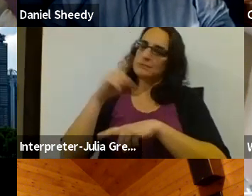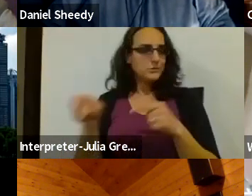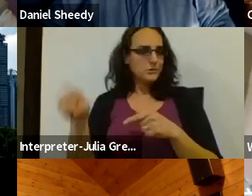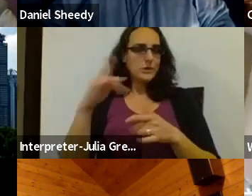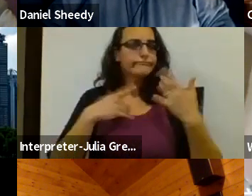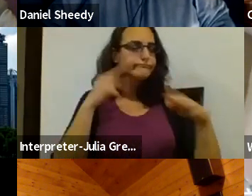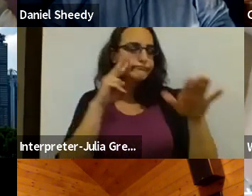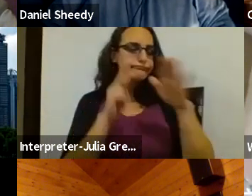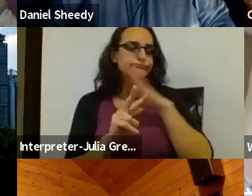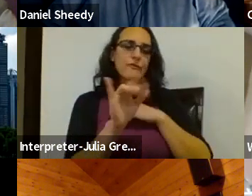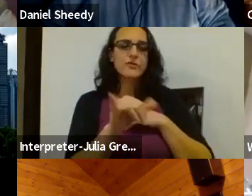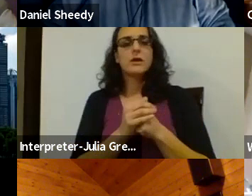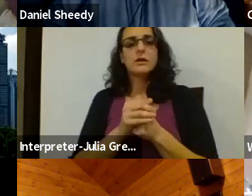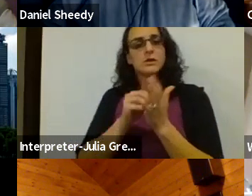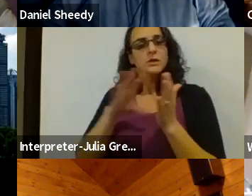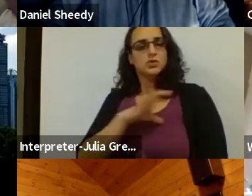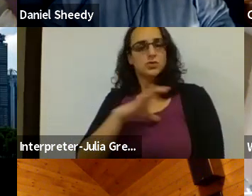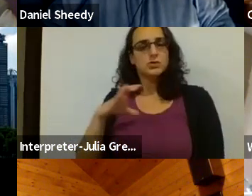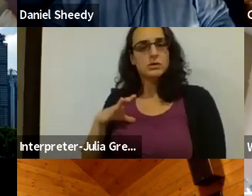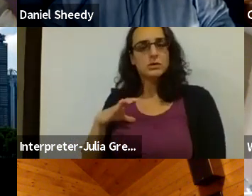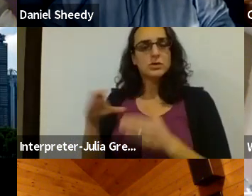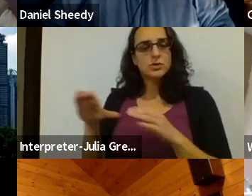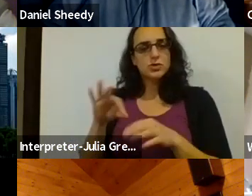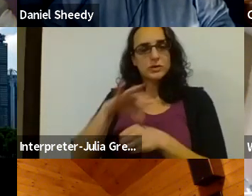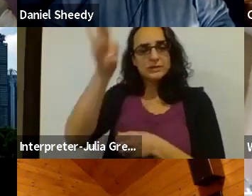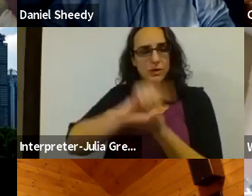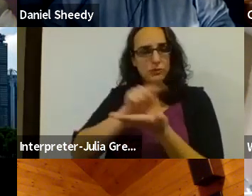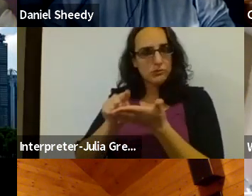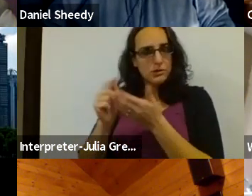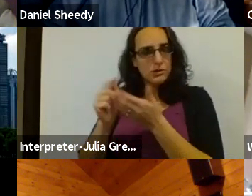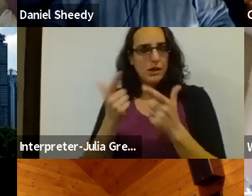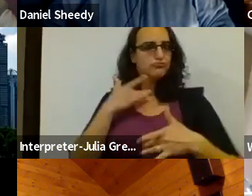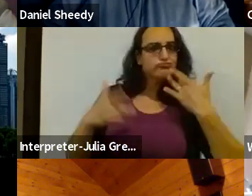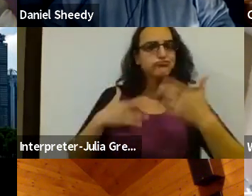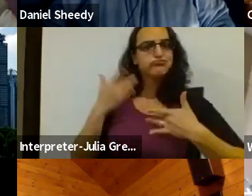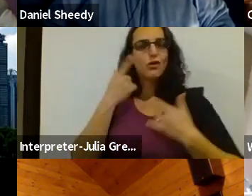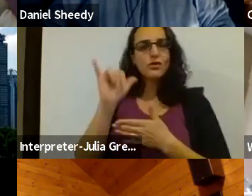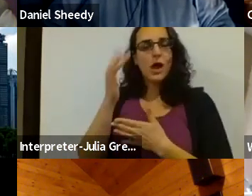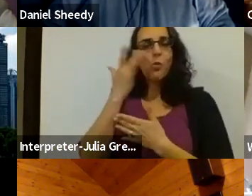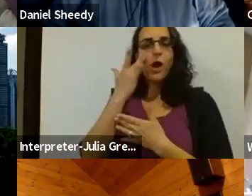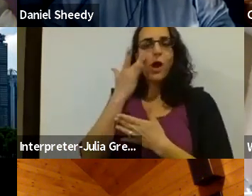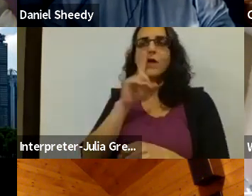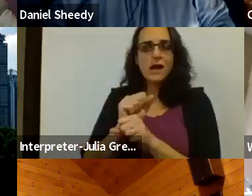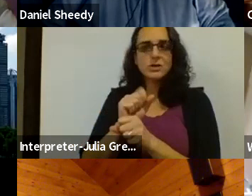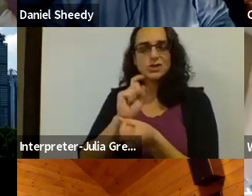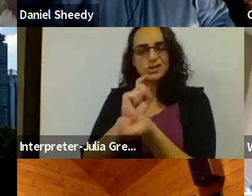Zoe Duran: Um, student council is doing a spirit week and everyone's very excited for that because we're actually turning into a class competition.